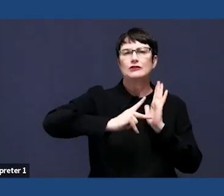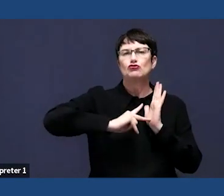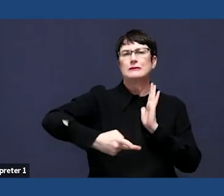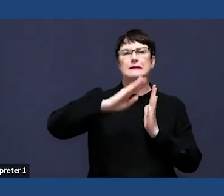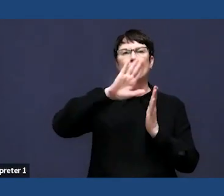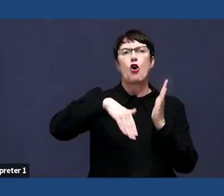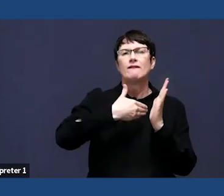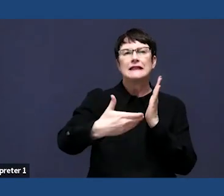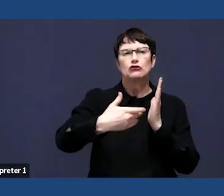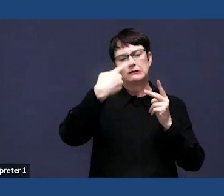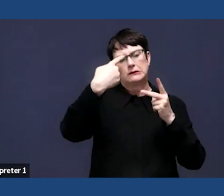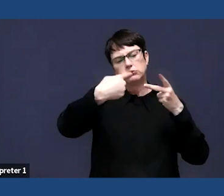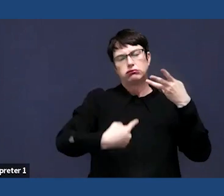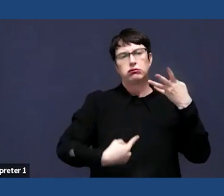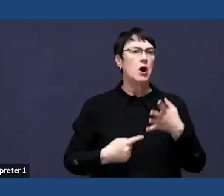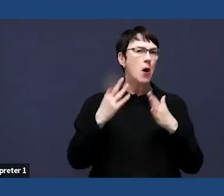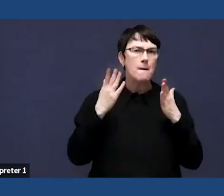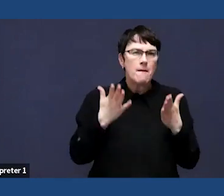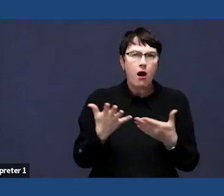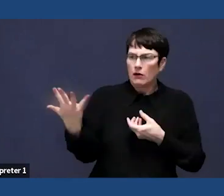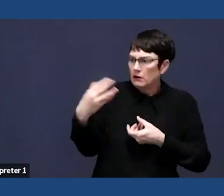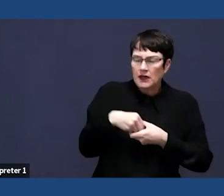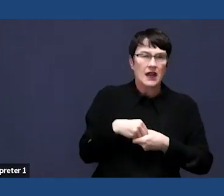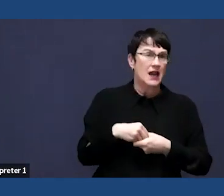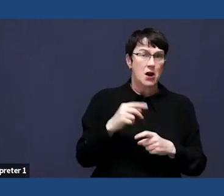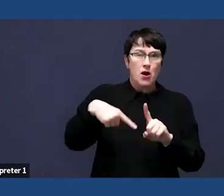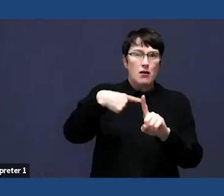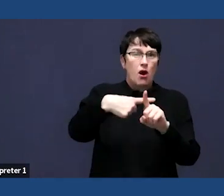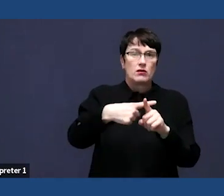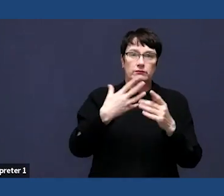Dialogue among different stakeholders involved.